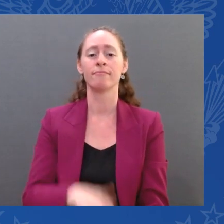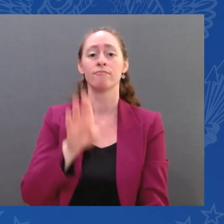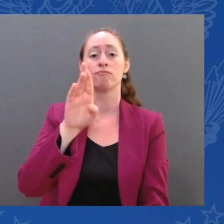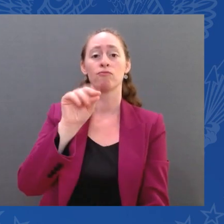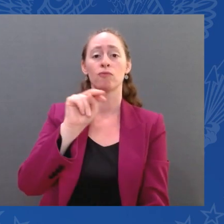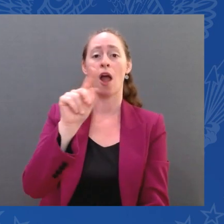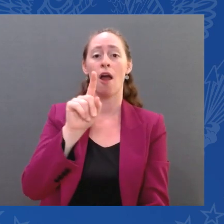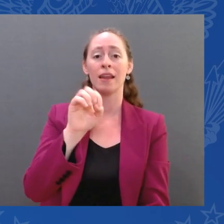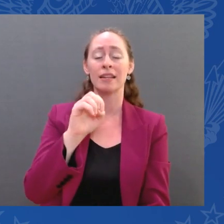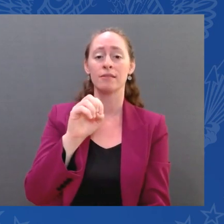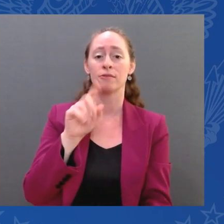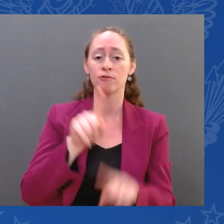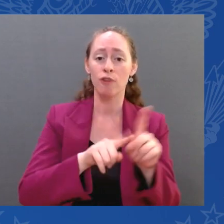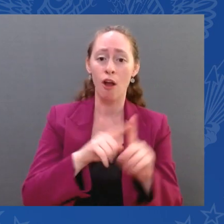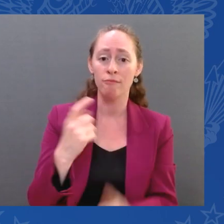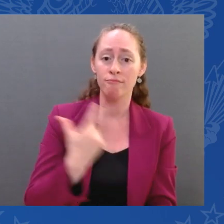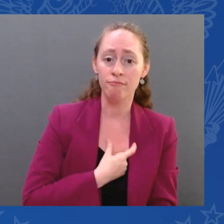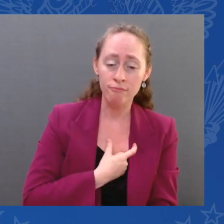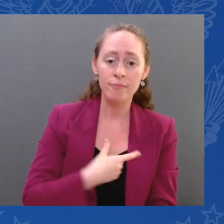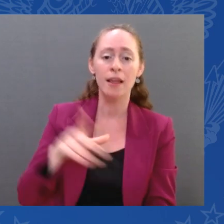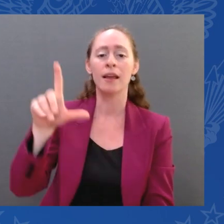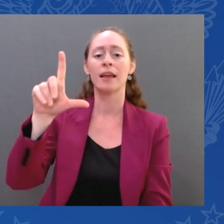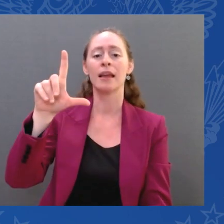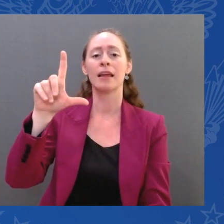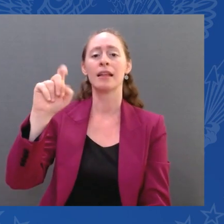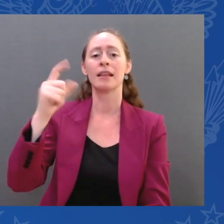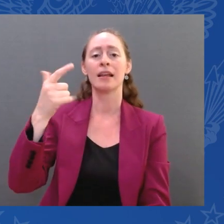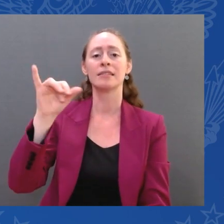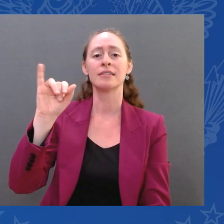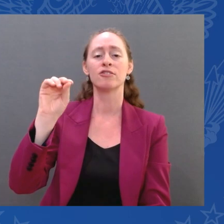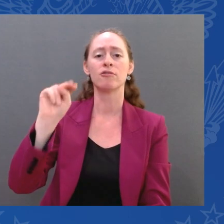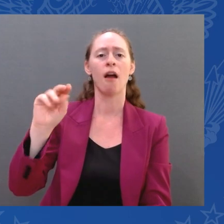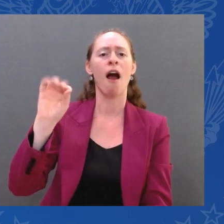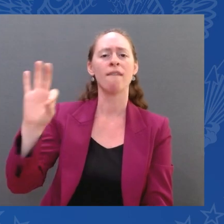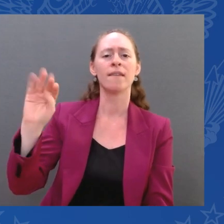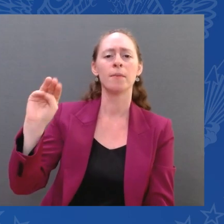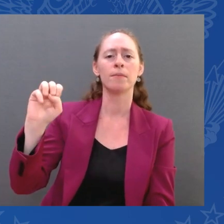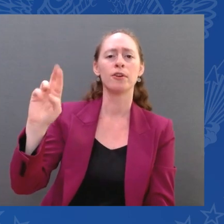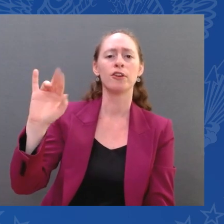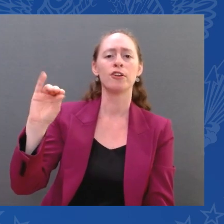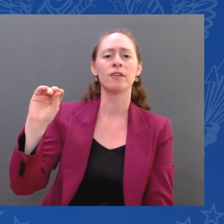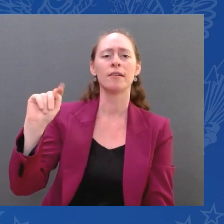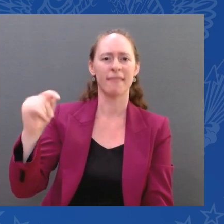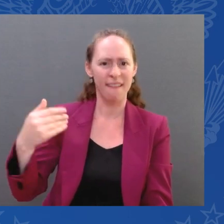major national memorial honoring the nearly 3 million women who have served in uniform.